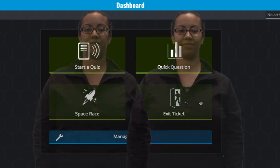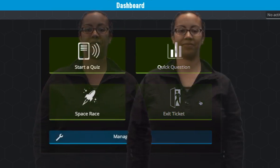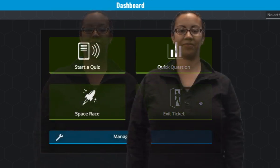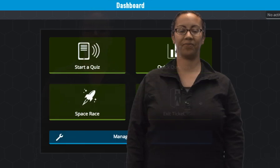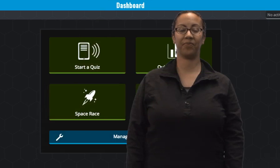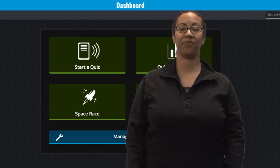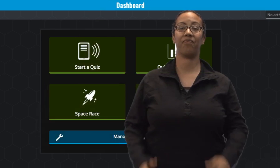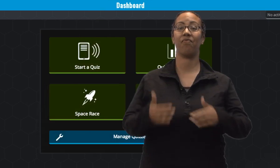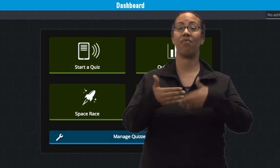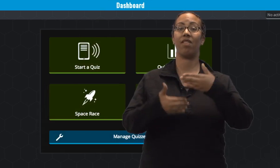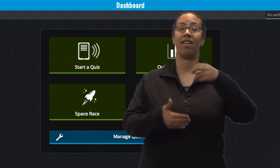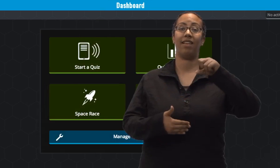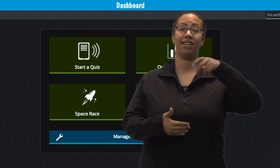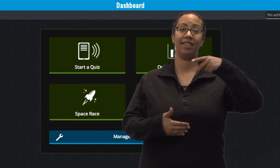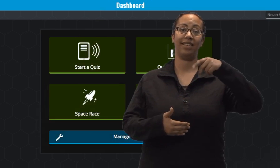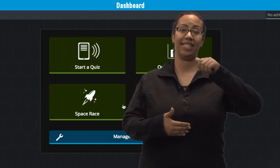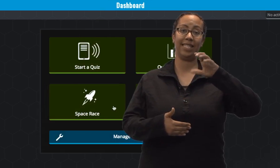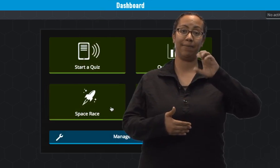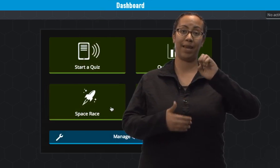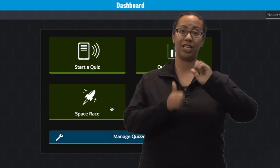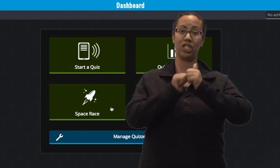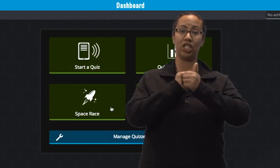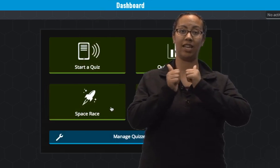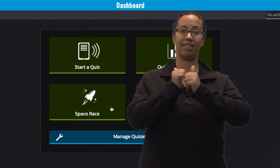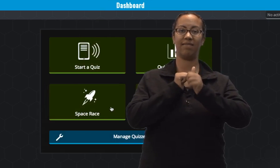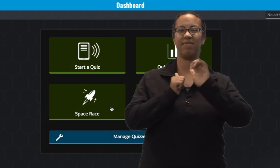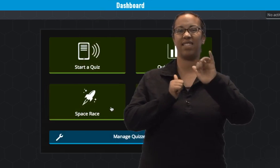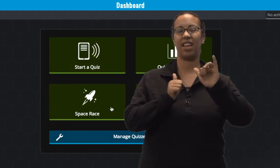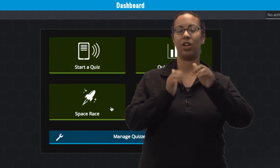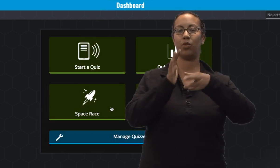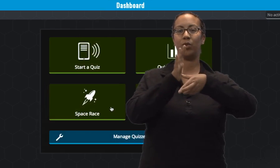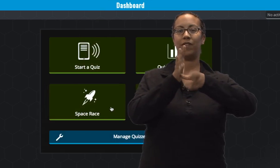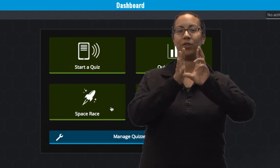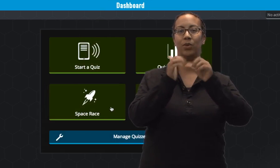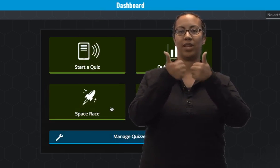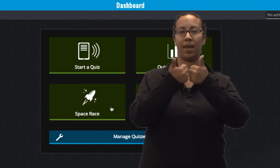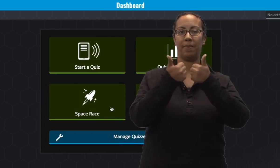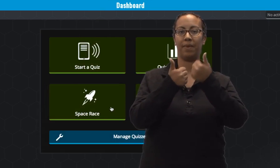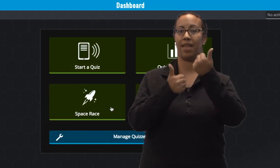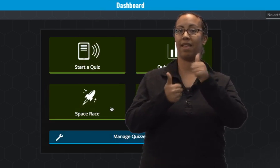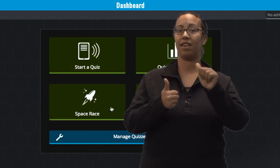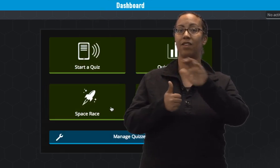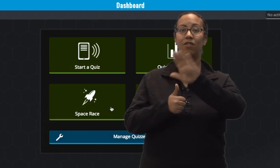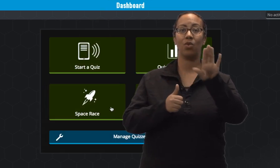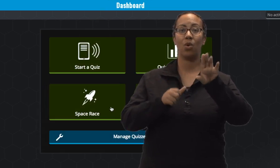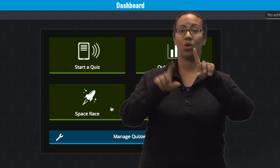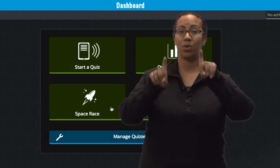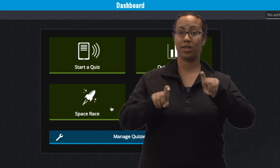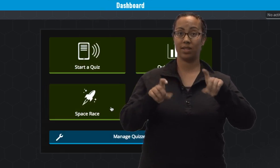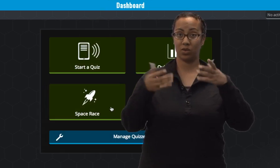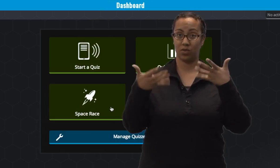to demonstrate their comprehension. Next is space race, and it's basically a review game.